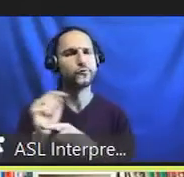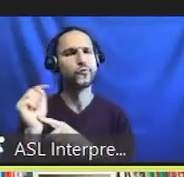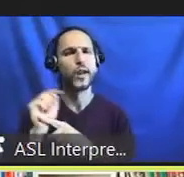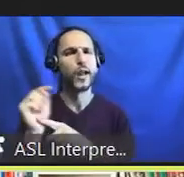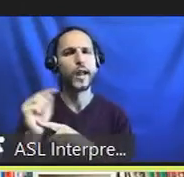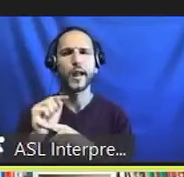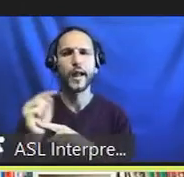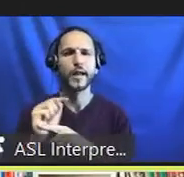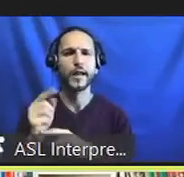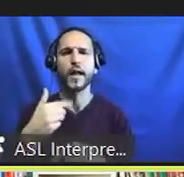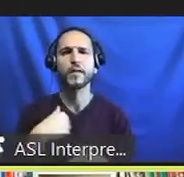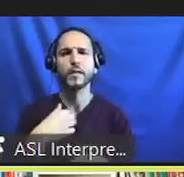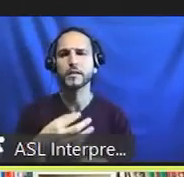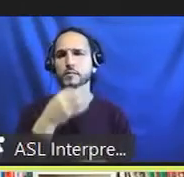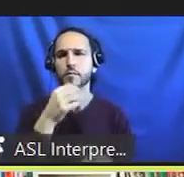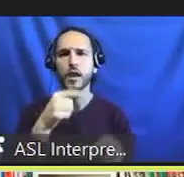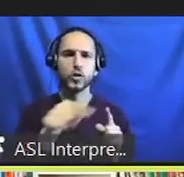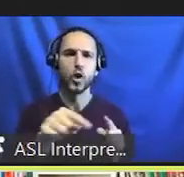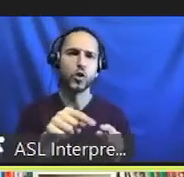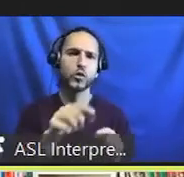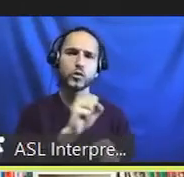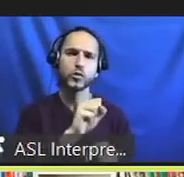They require specialized software and hardware